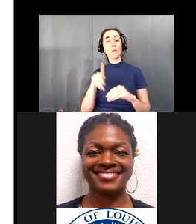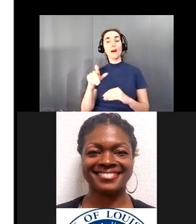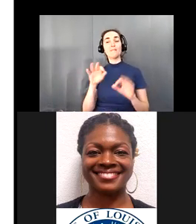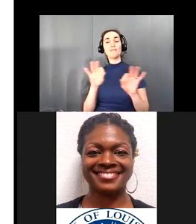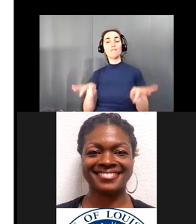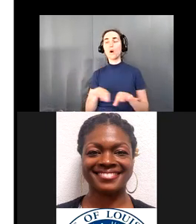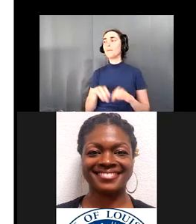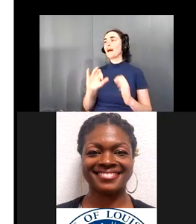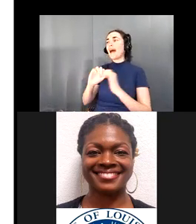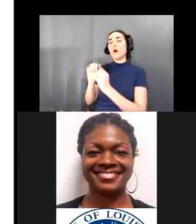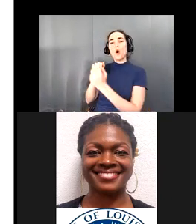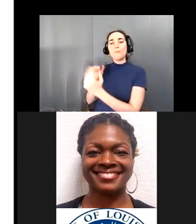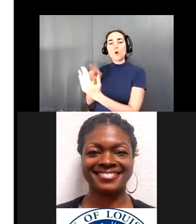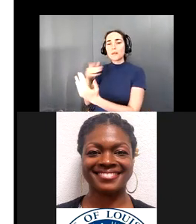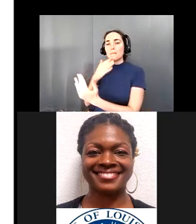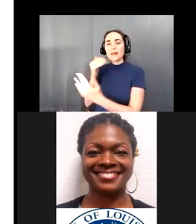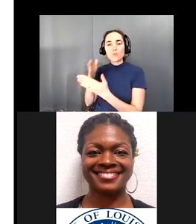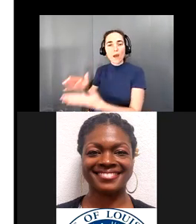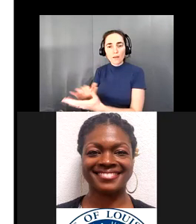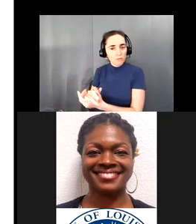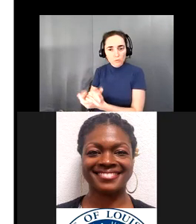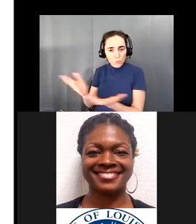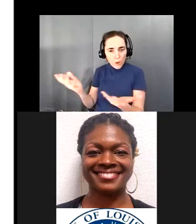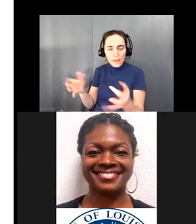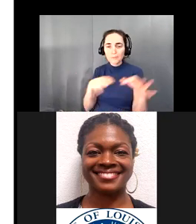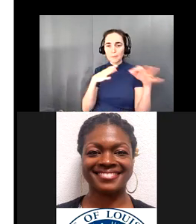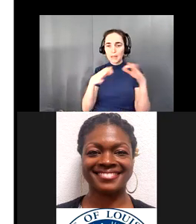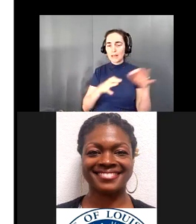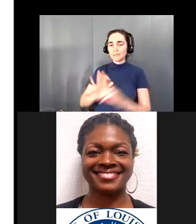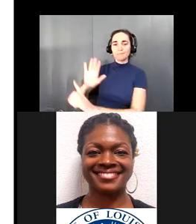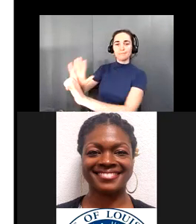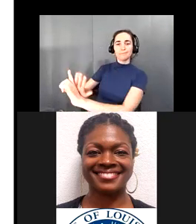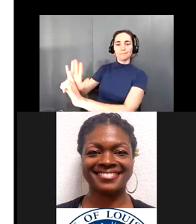16:20:35 or your loved one, letting them know certain things. Be prepared I would do this